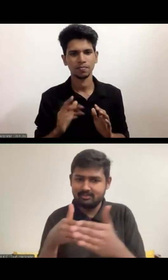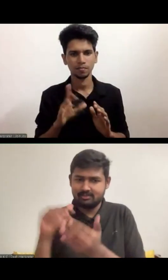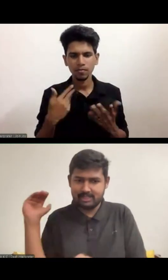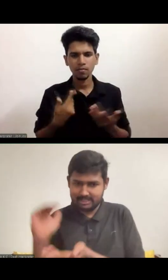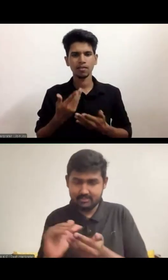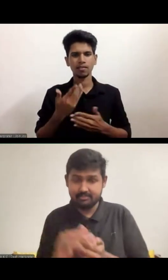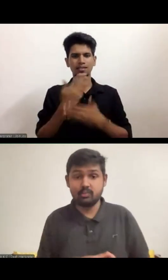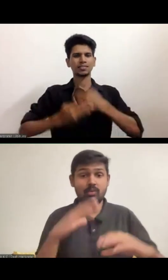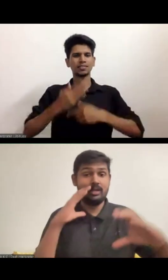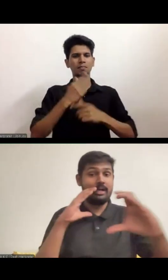structures.